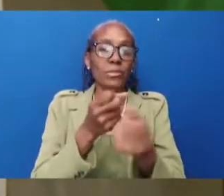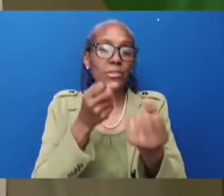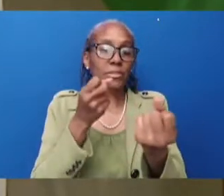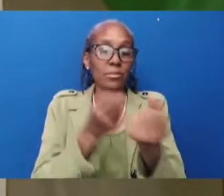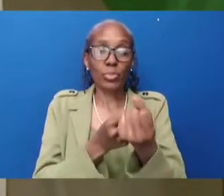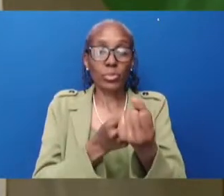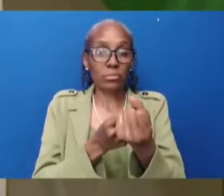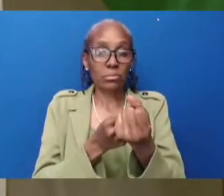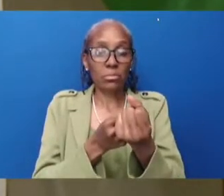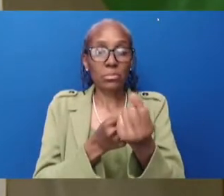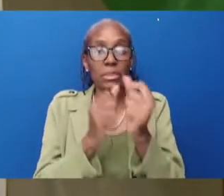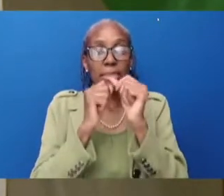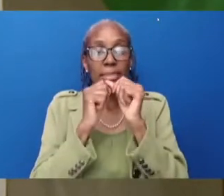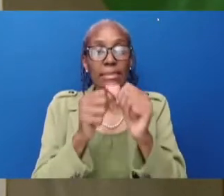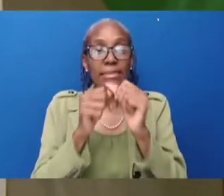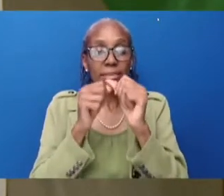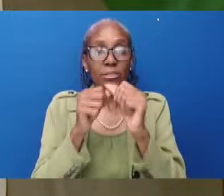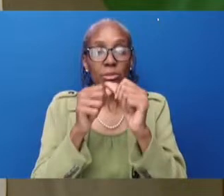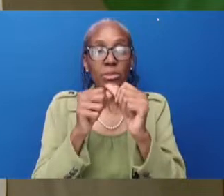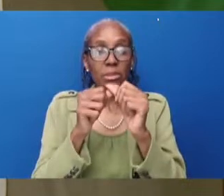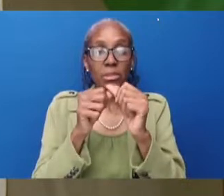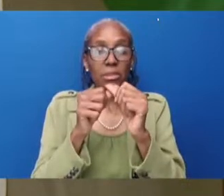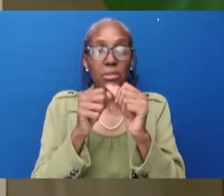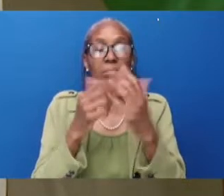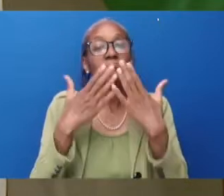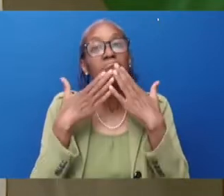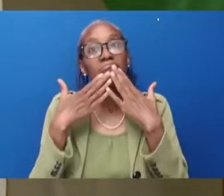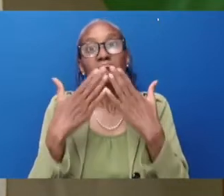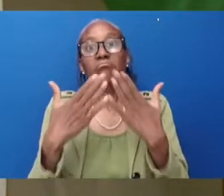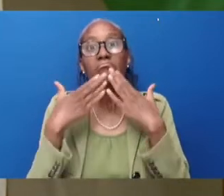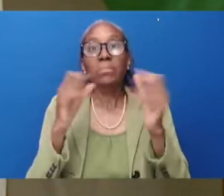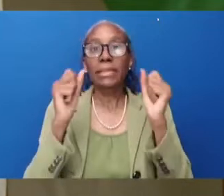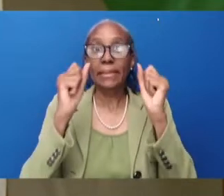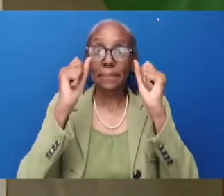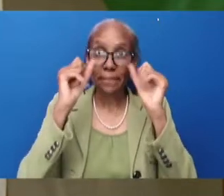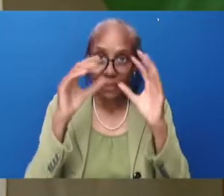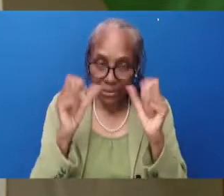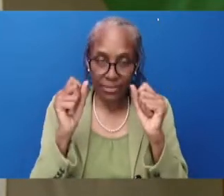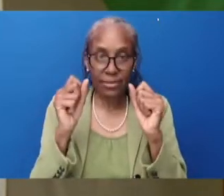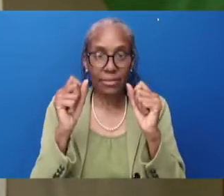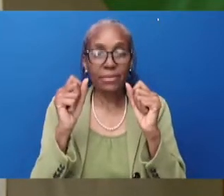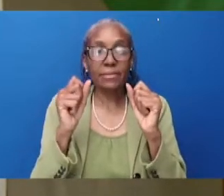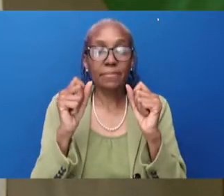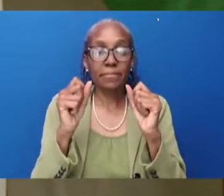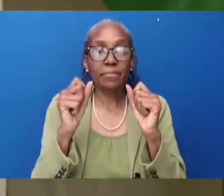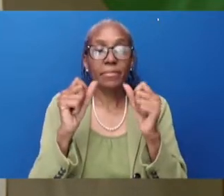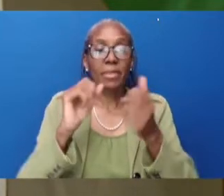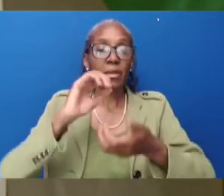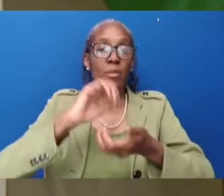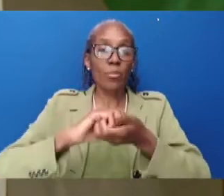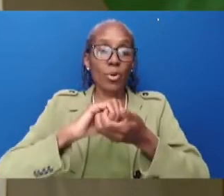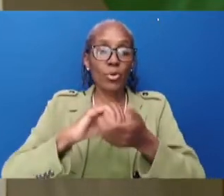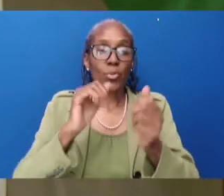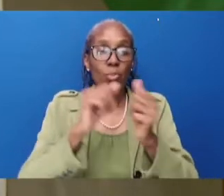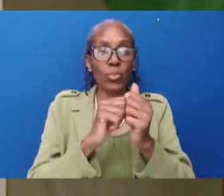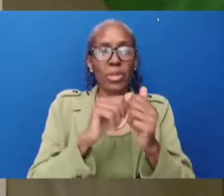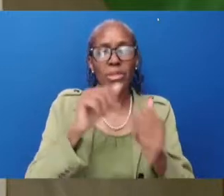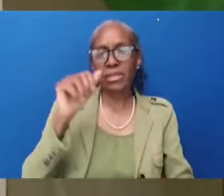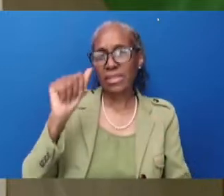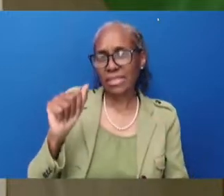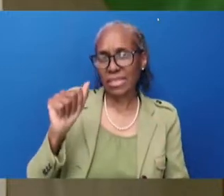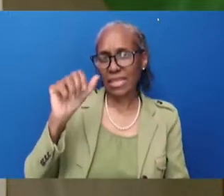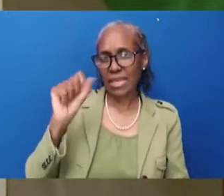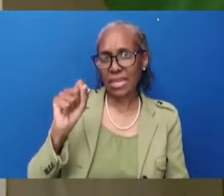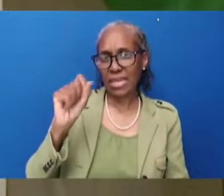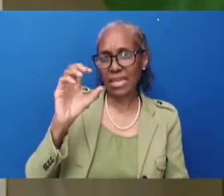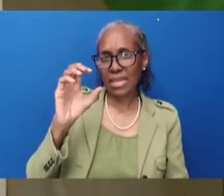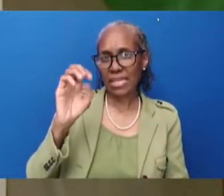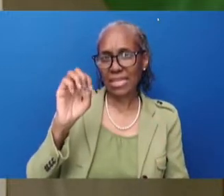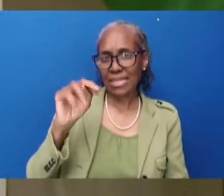I JUST HAVE COMPLETE SUPPORT AND